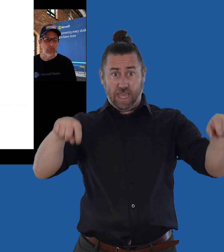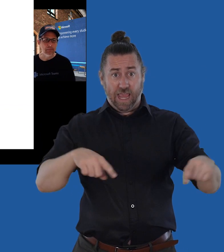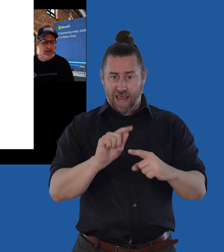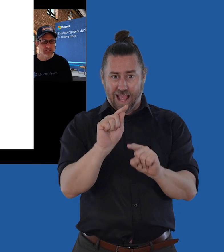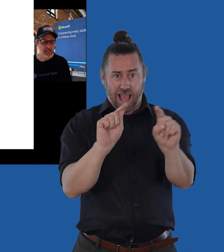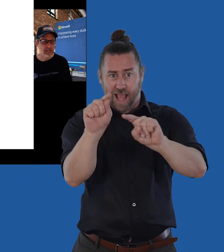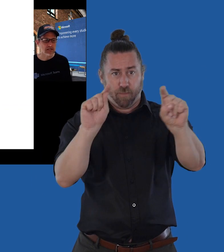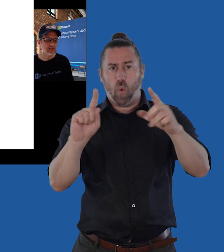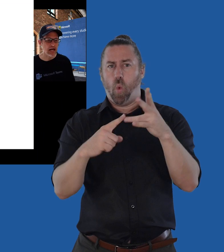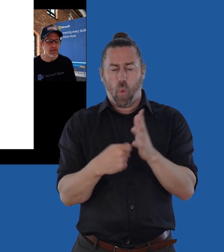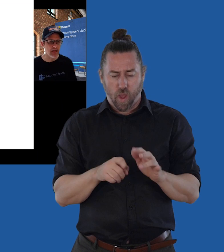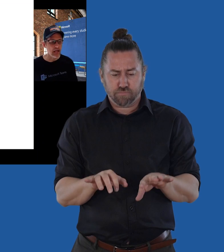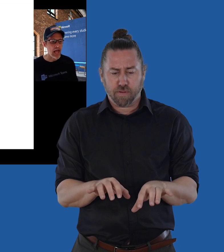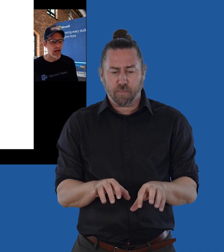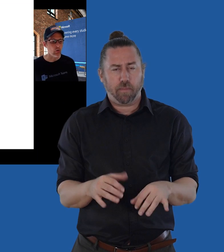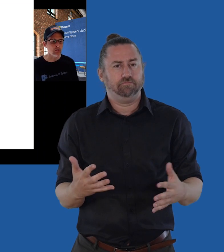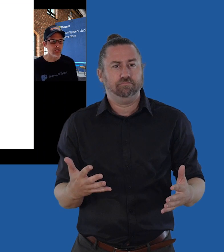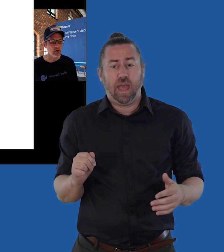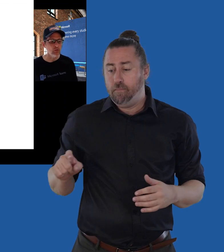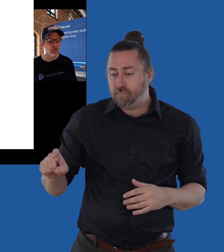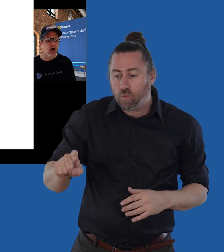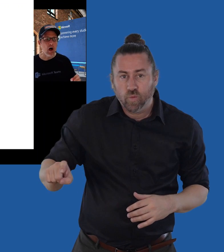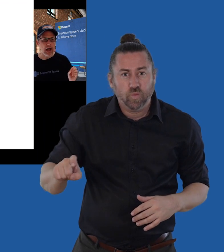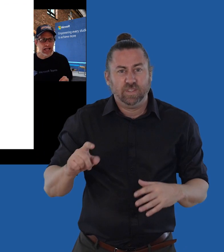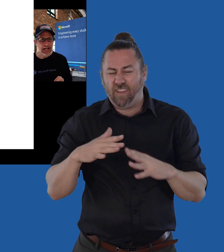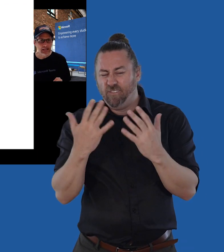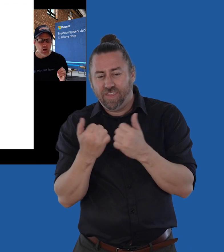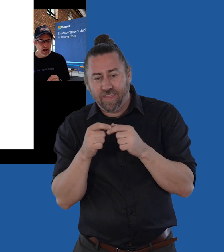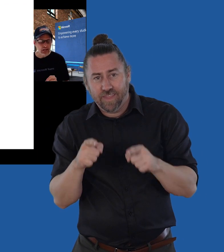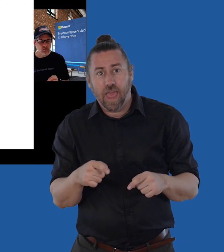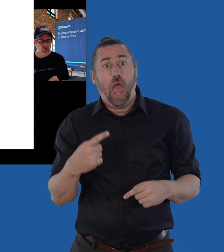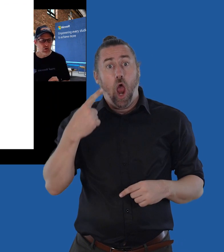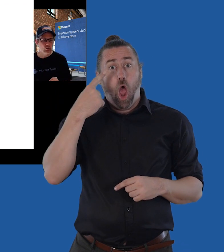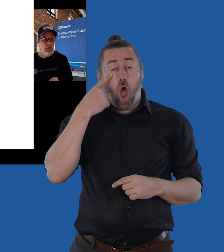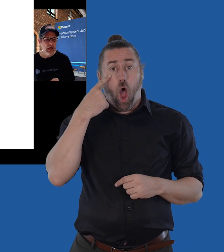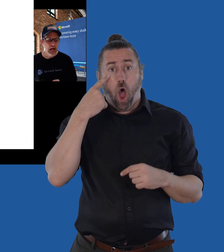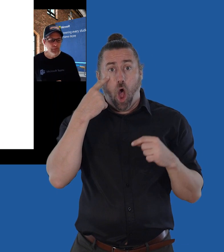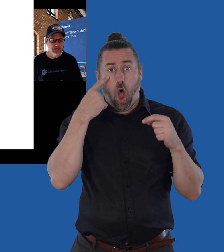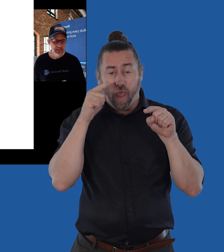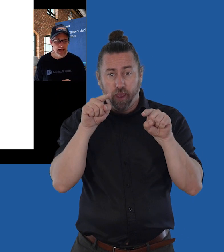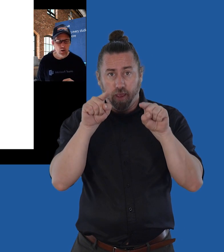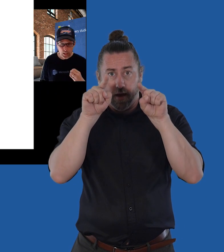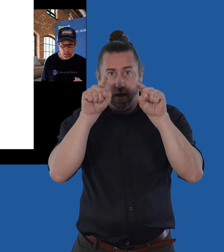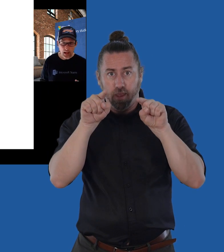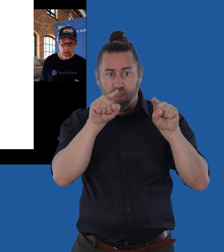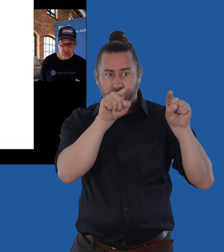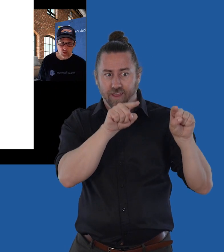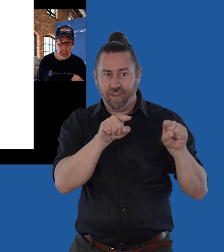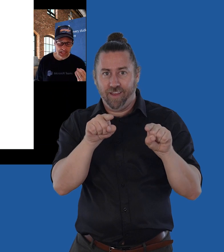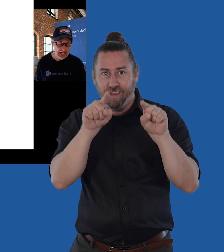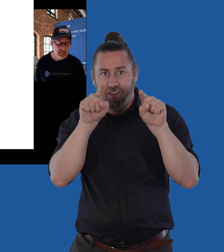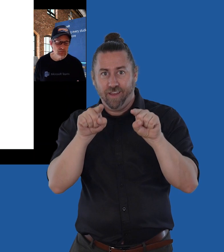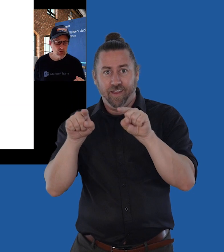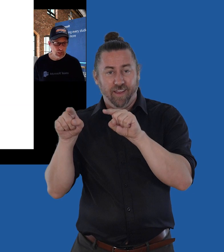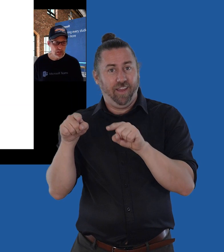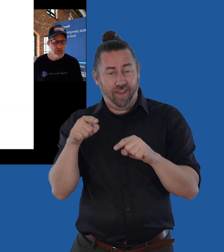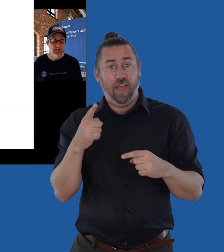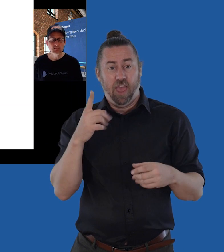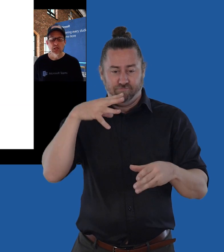And mouse settings are there, and also eye gaze, or eye control, is now window, excuse me, native to Windows 10.